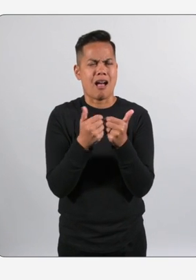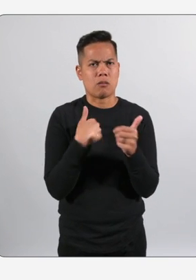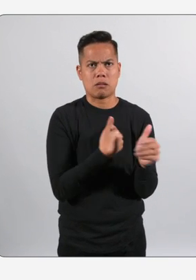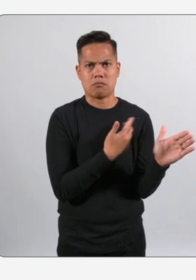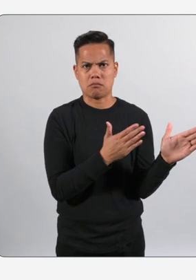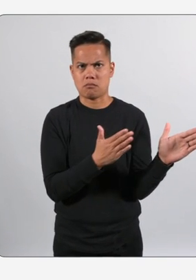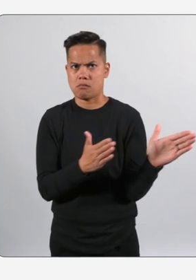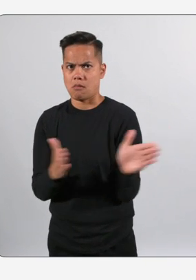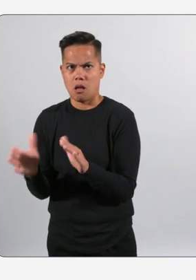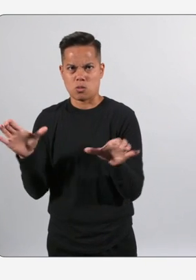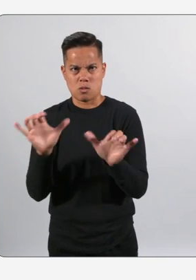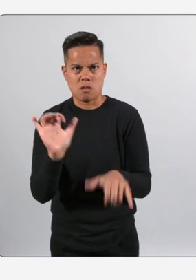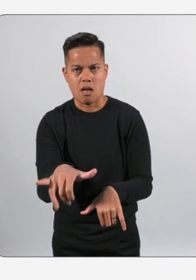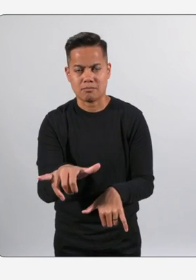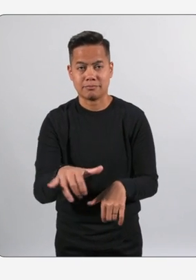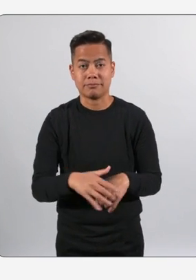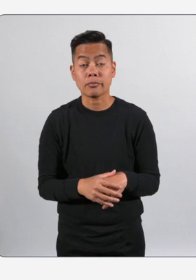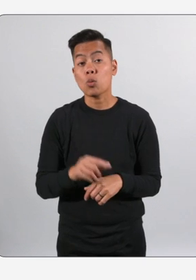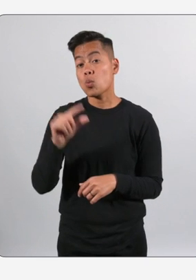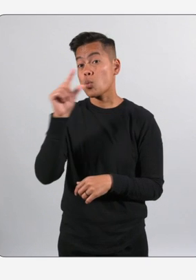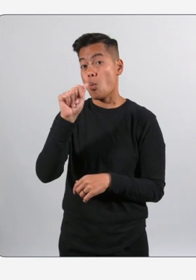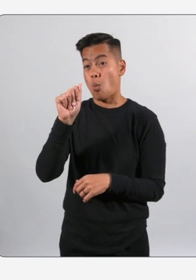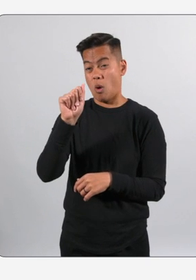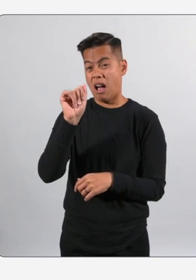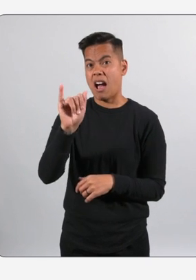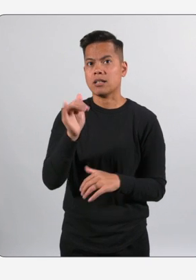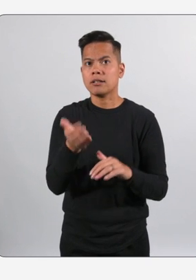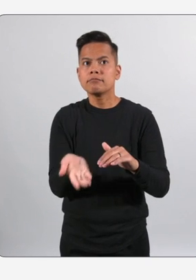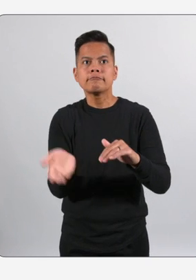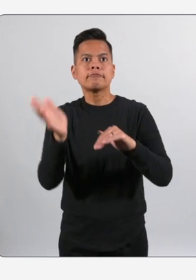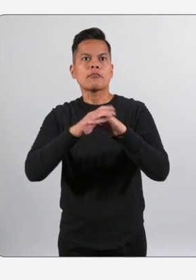We see Google AI multiplying your business results across